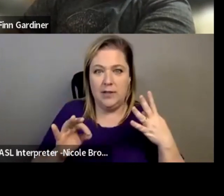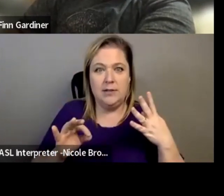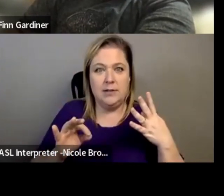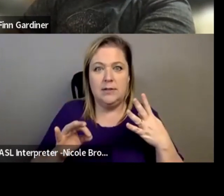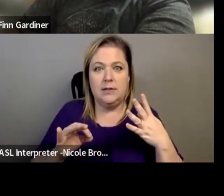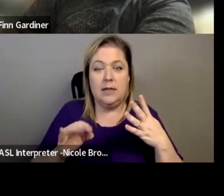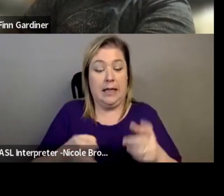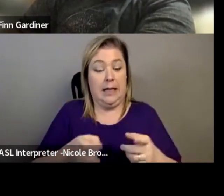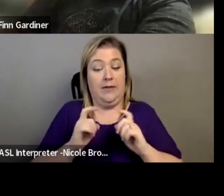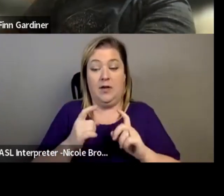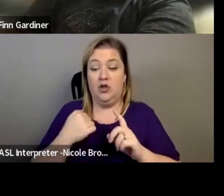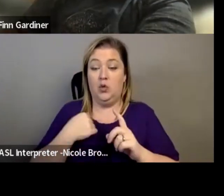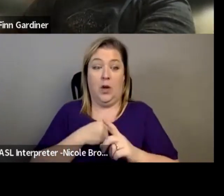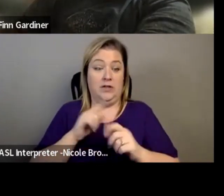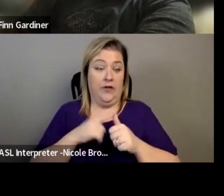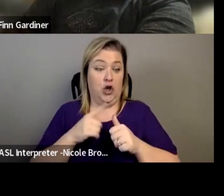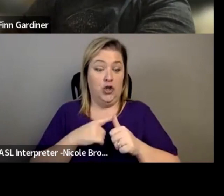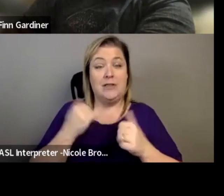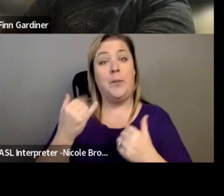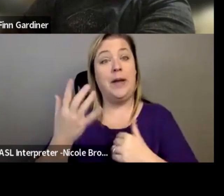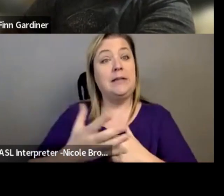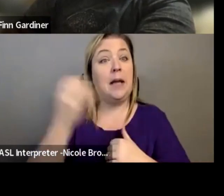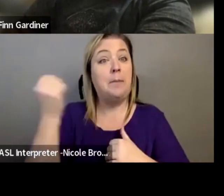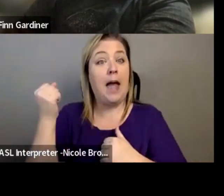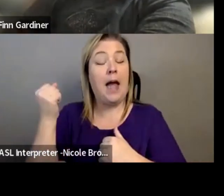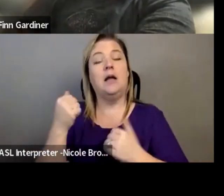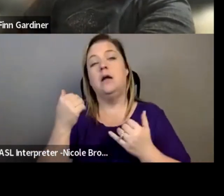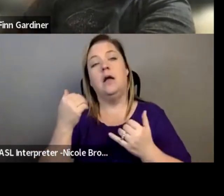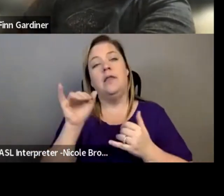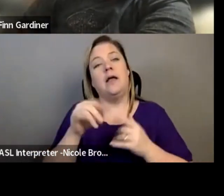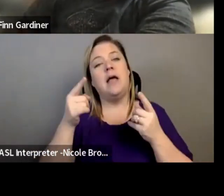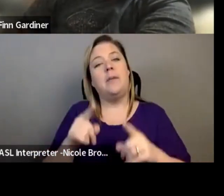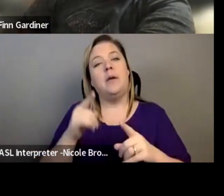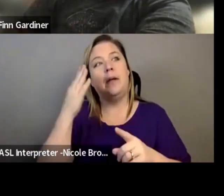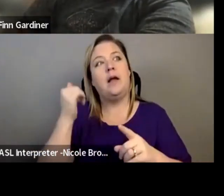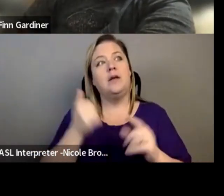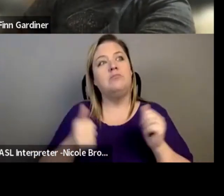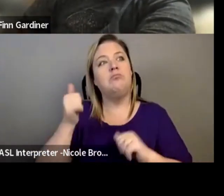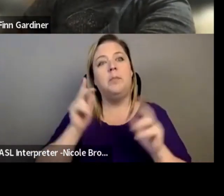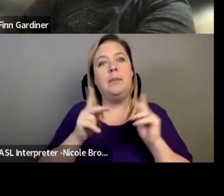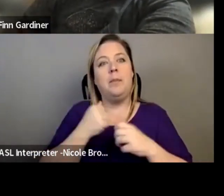to us being rolled back. And a lot of times that is being done by decision makers who don't